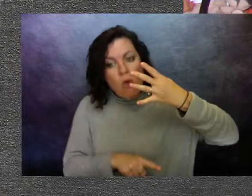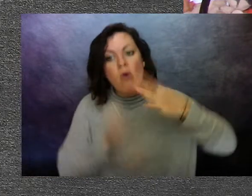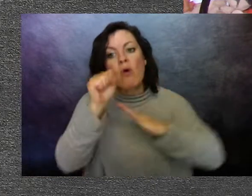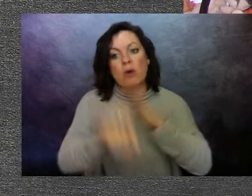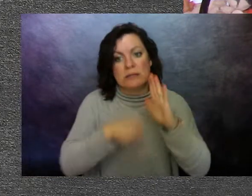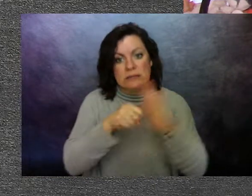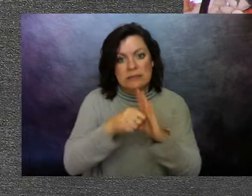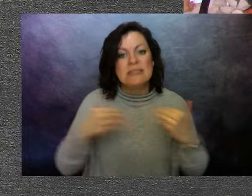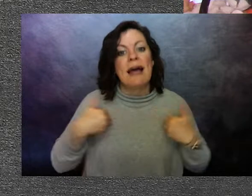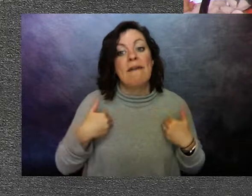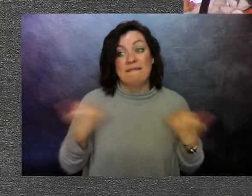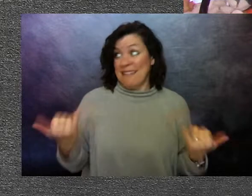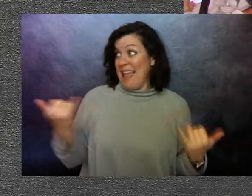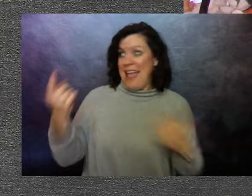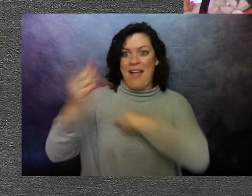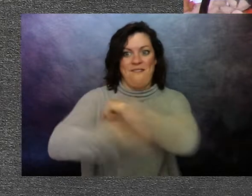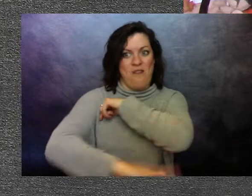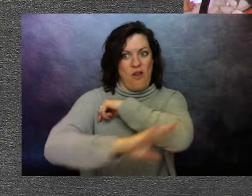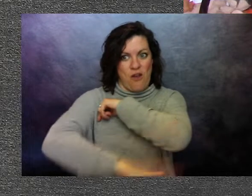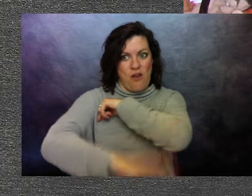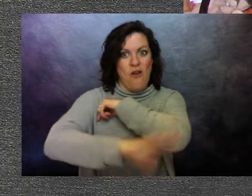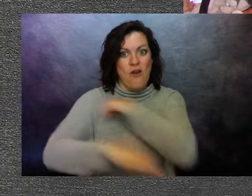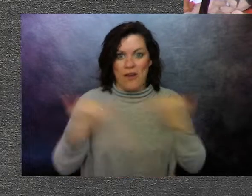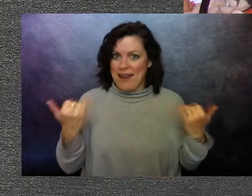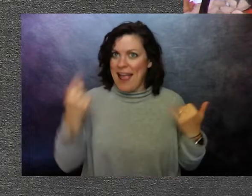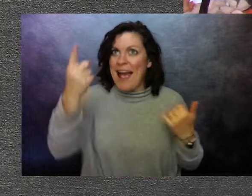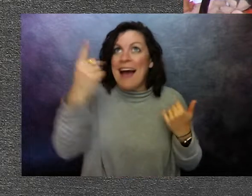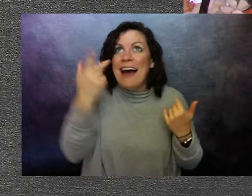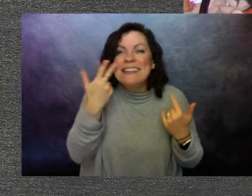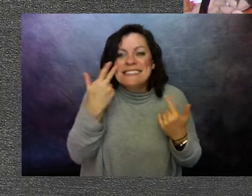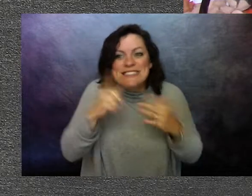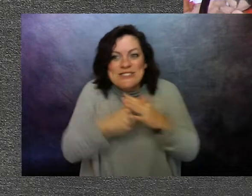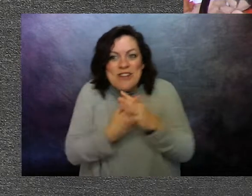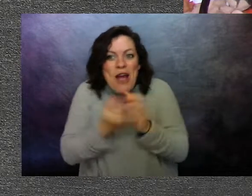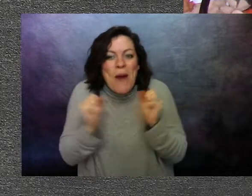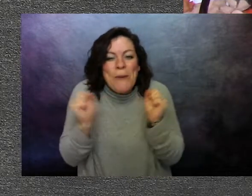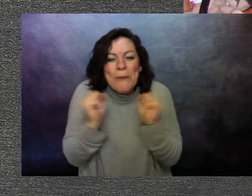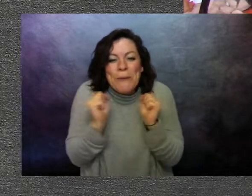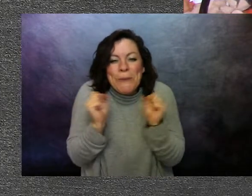We have the fall time, which is the season that we are in right now, where it's starting